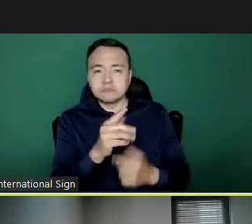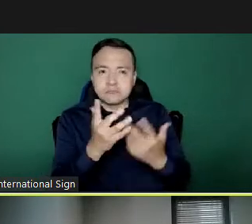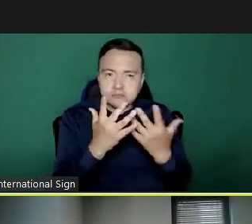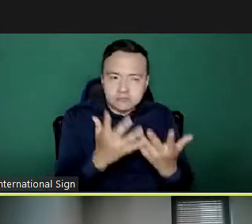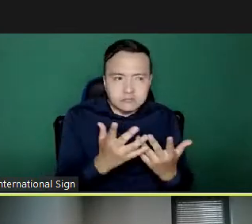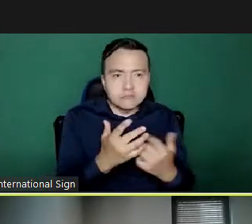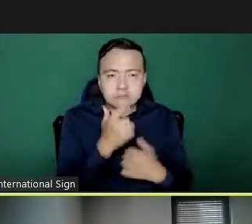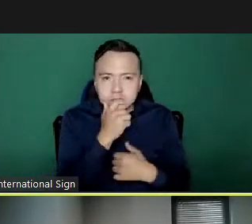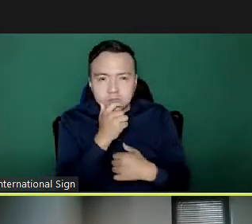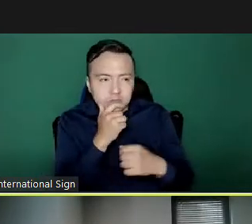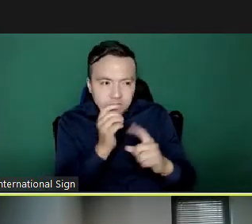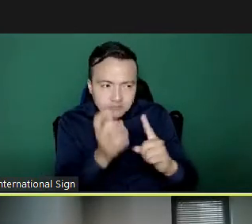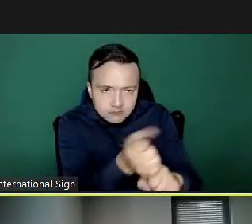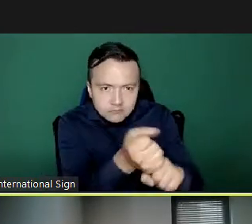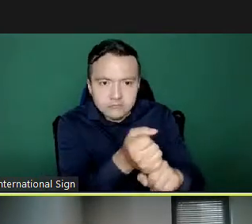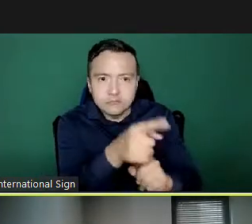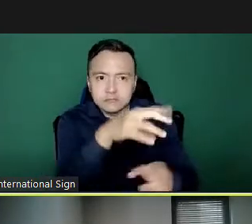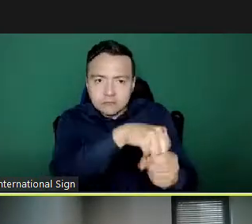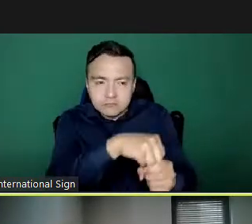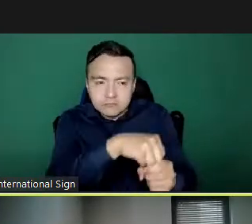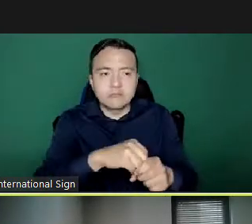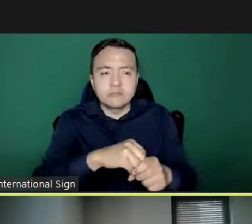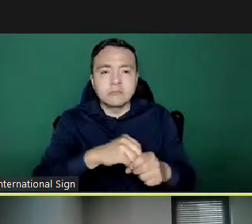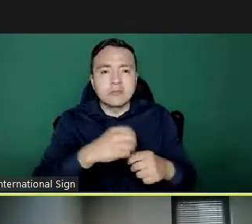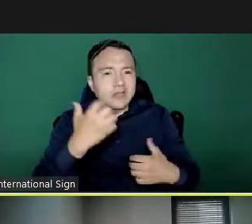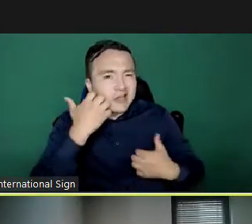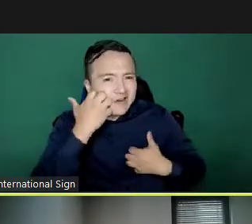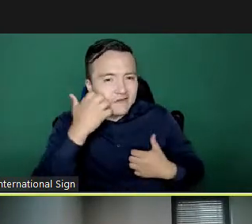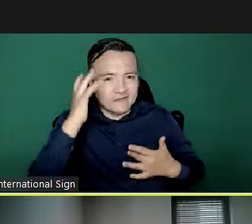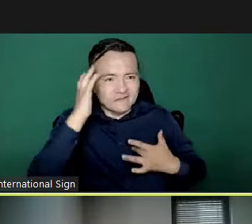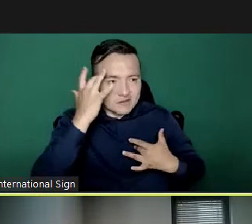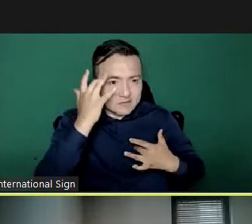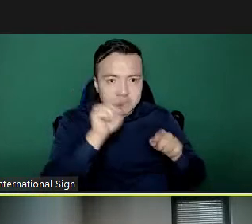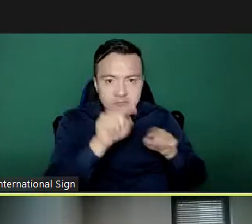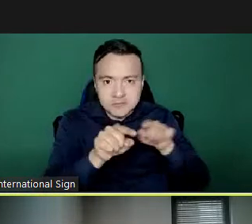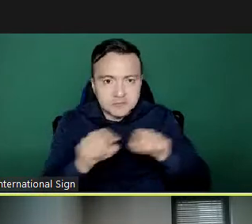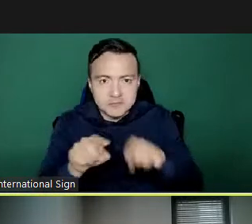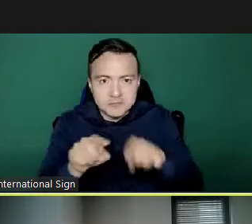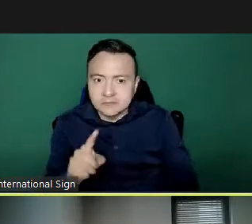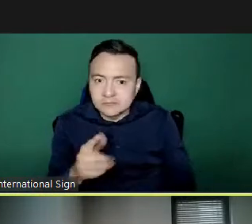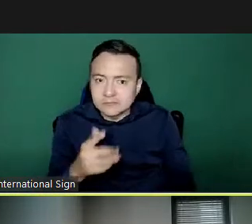faced enormous pressure. And many were unable to fully fulfill their roles.